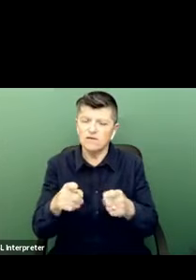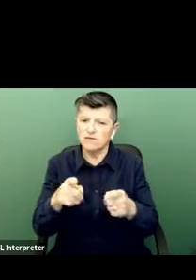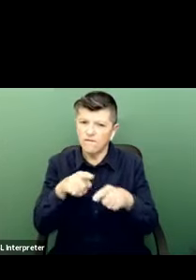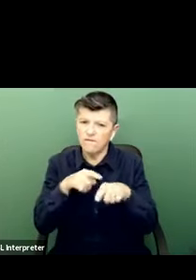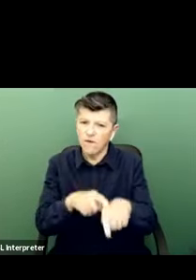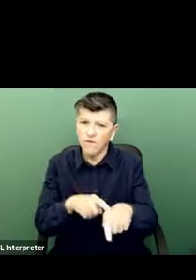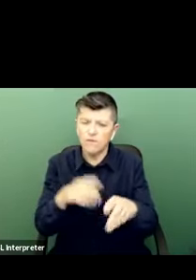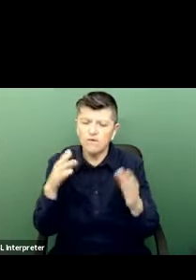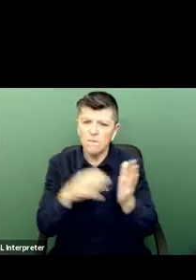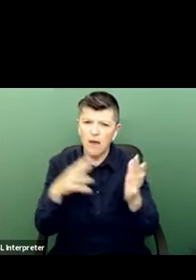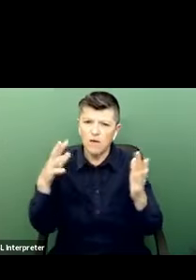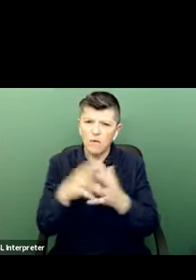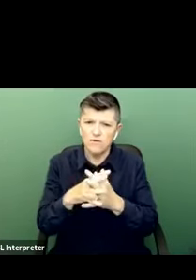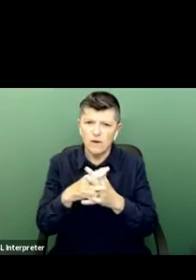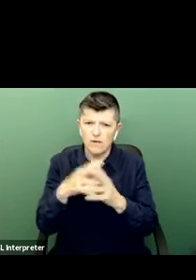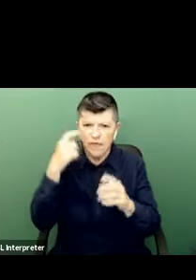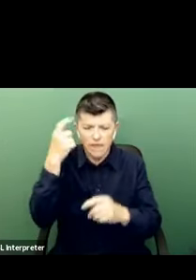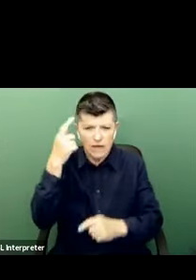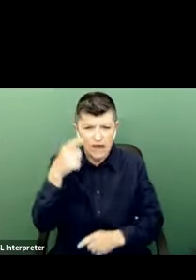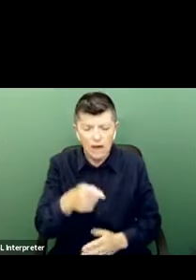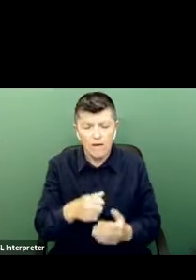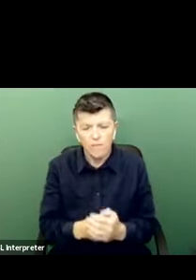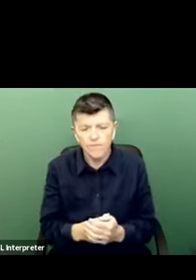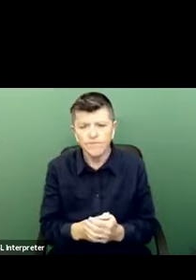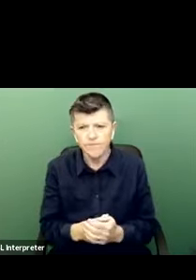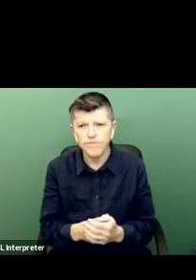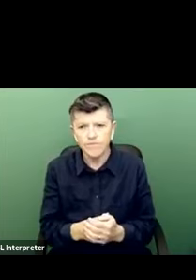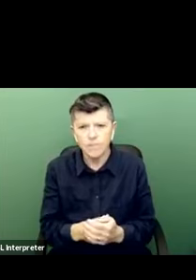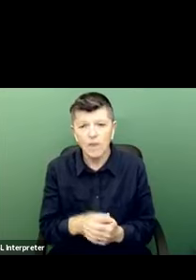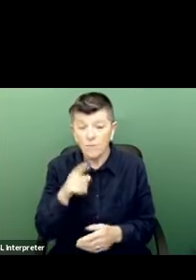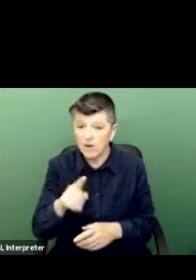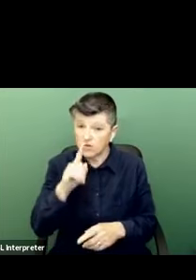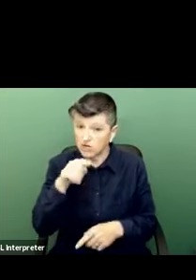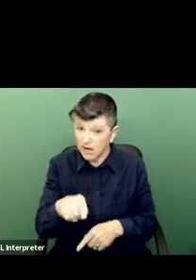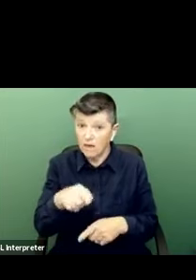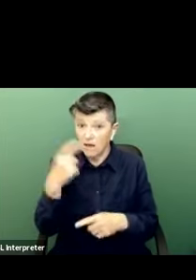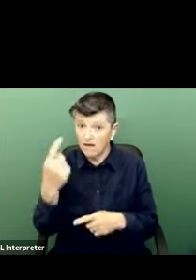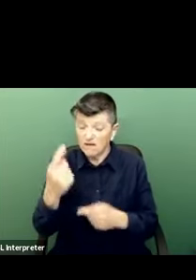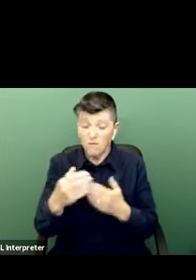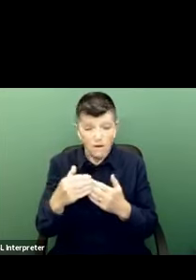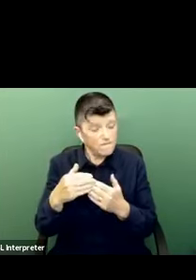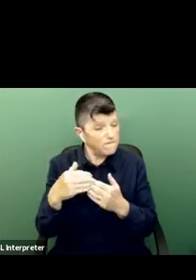all human beings. In a classic essay called are there